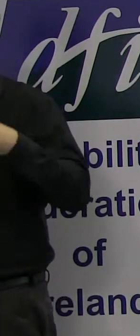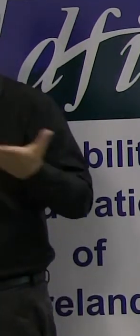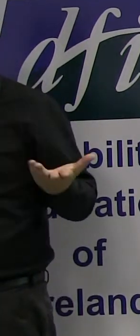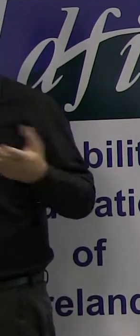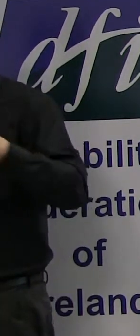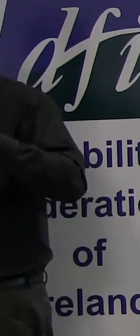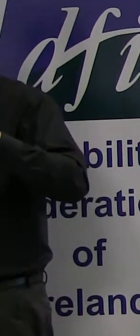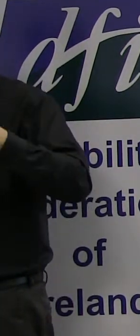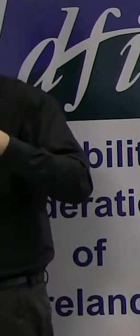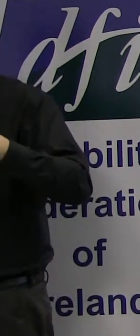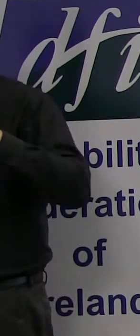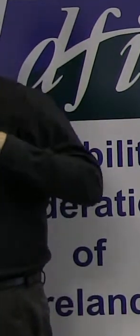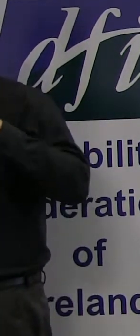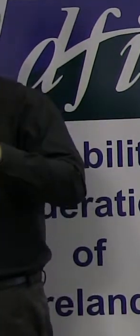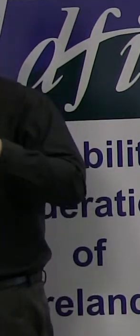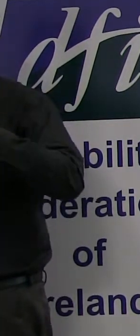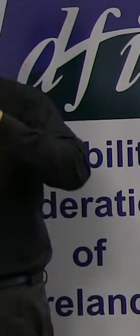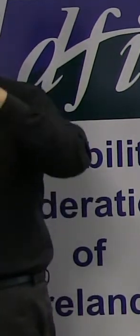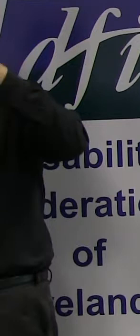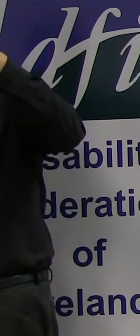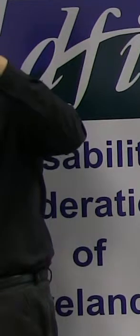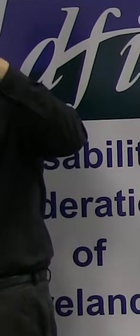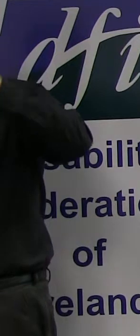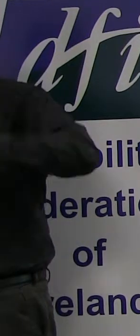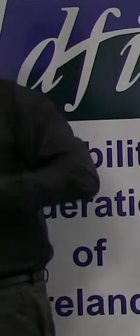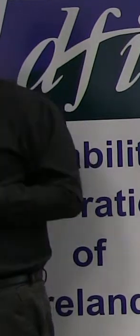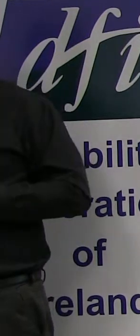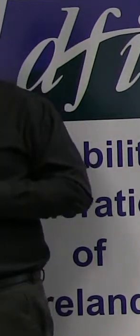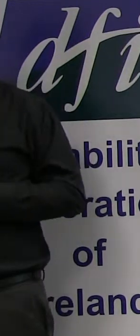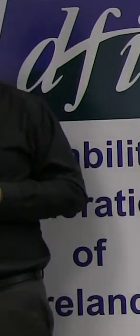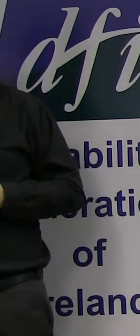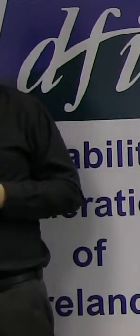closely up and it provides also our intends to provide public benefits in